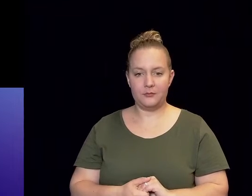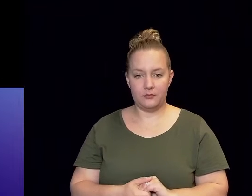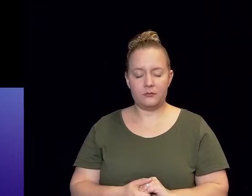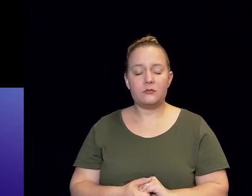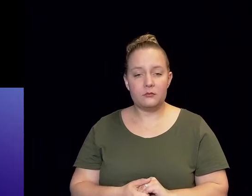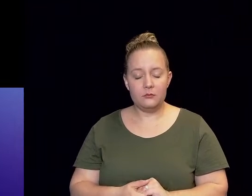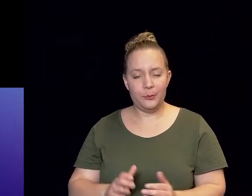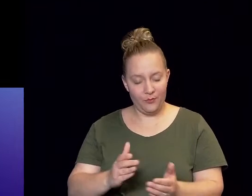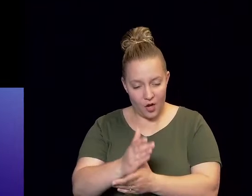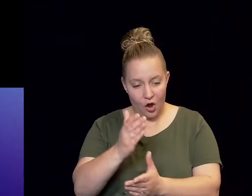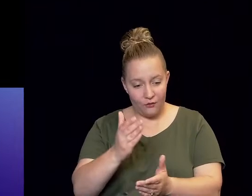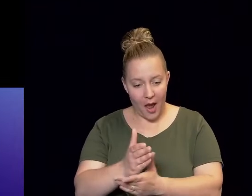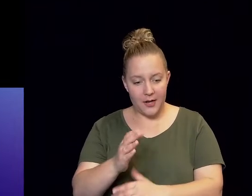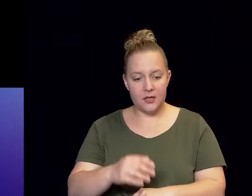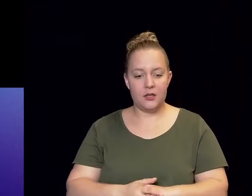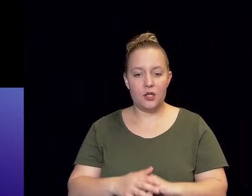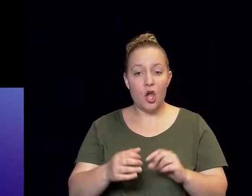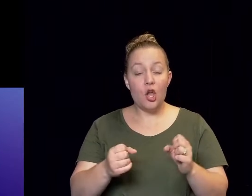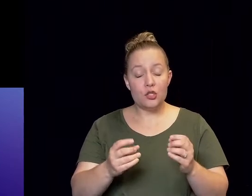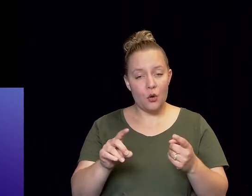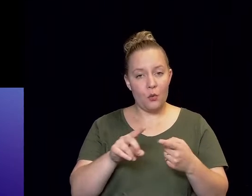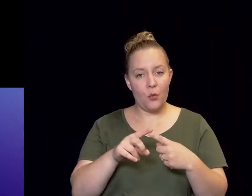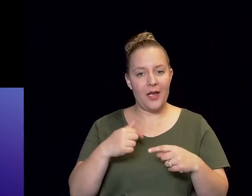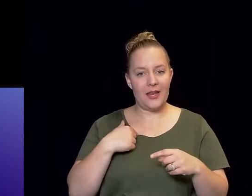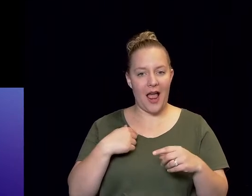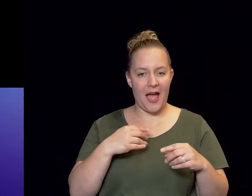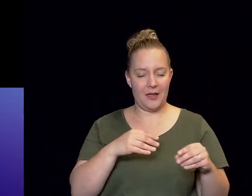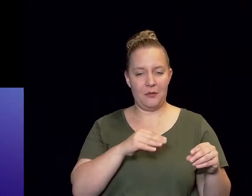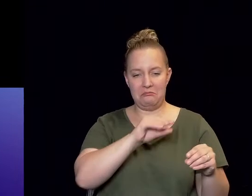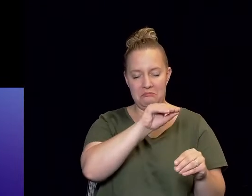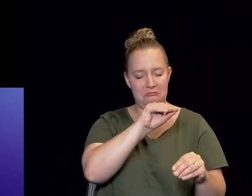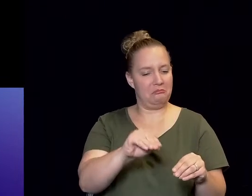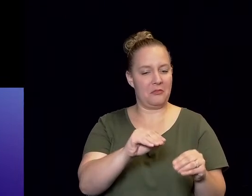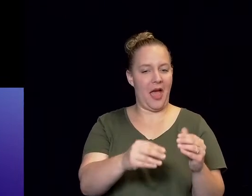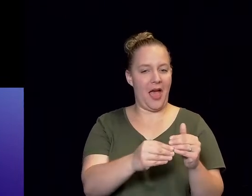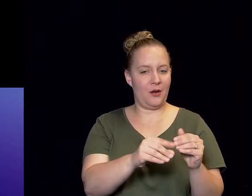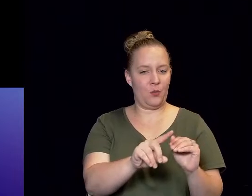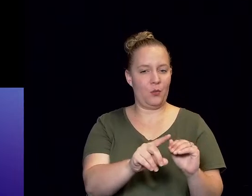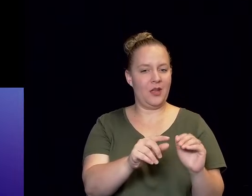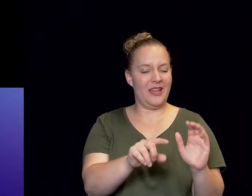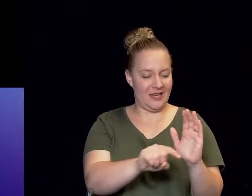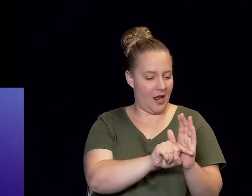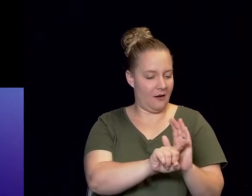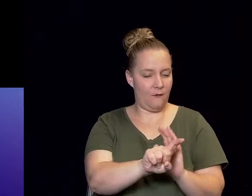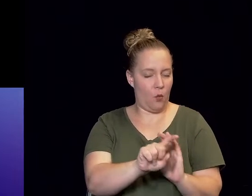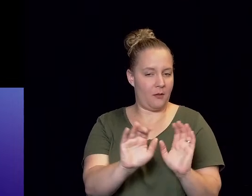All right, so then when I shove in that 1, I now have -1 (a + 1).